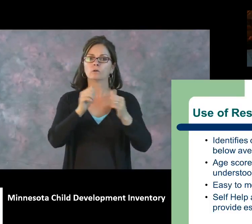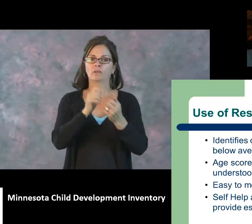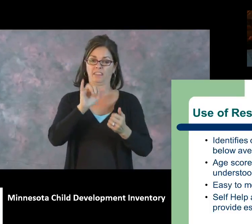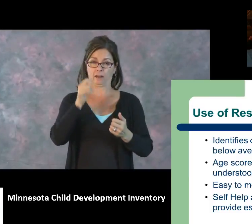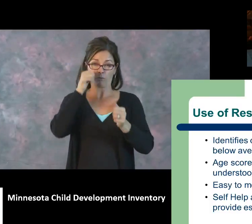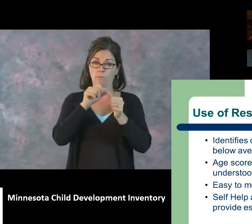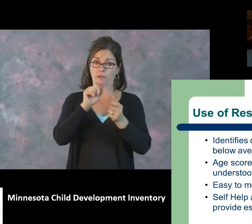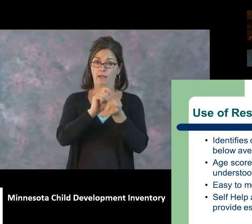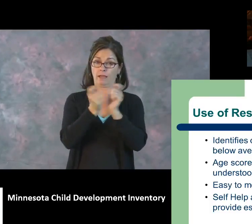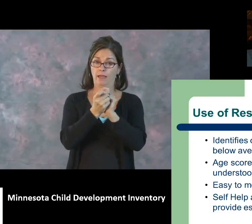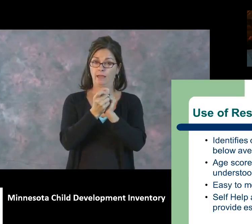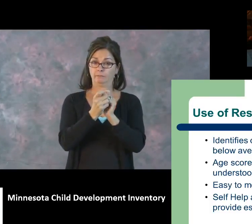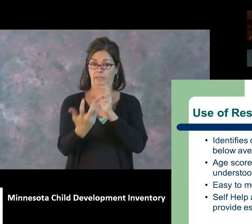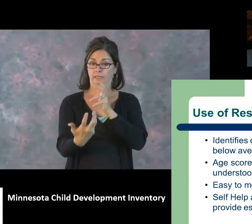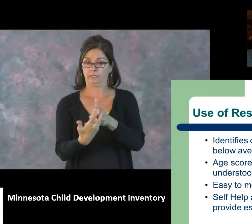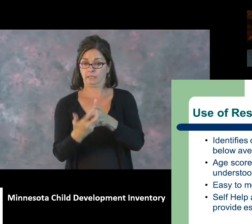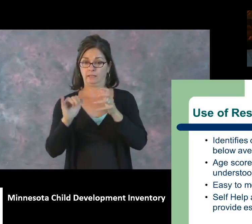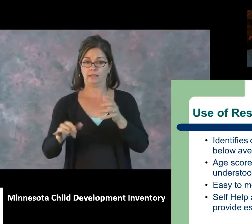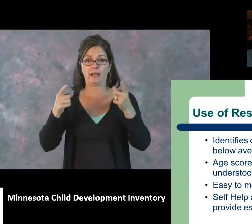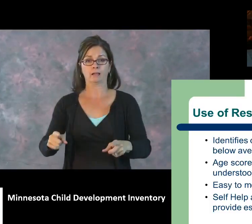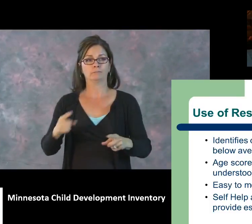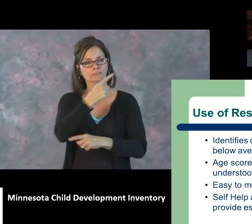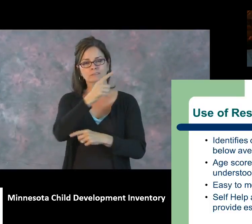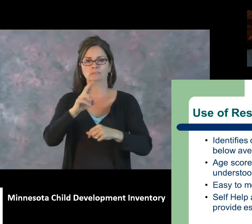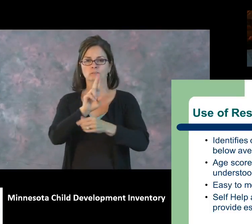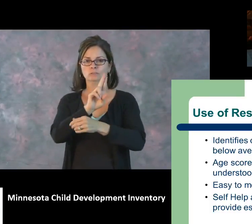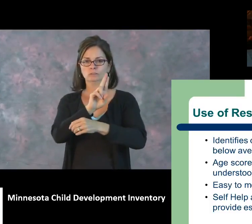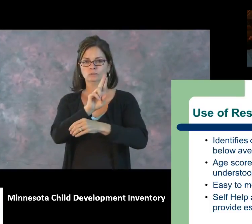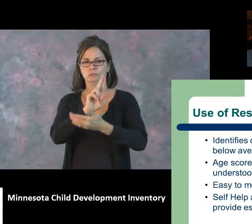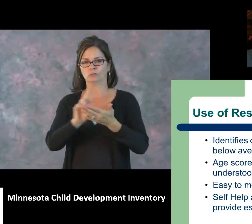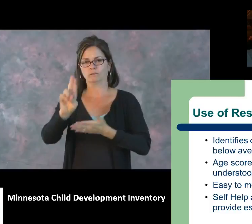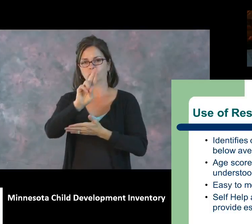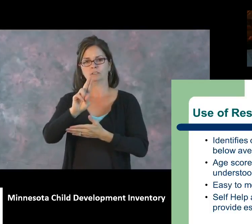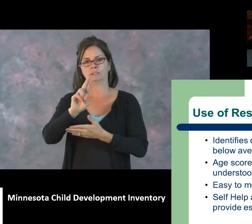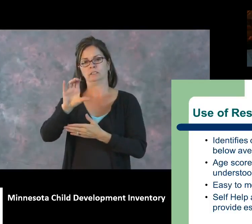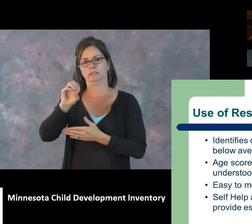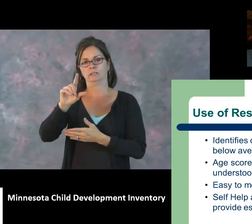that was done at the University of Colorado, Boulder.